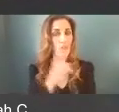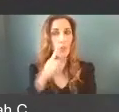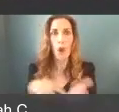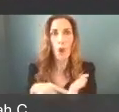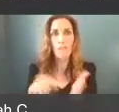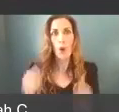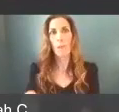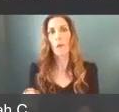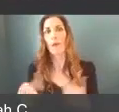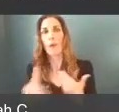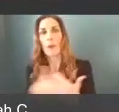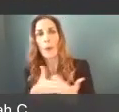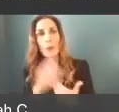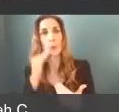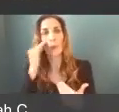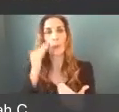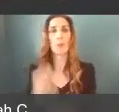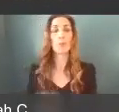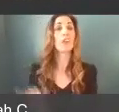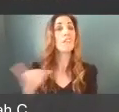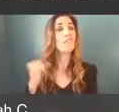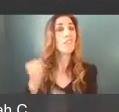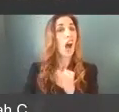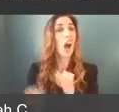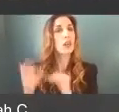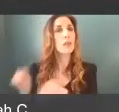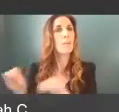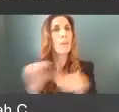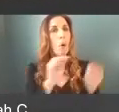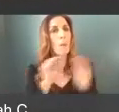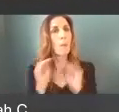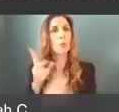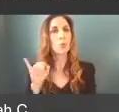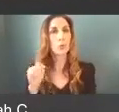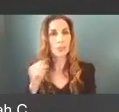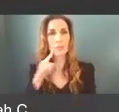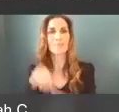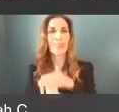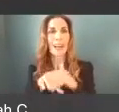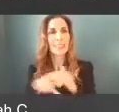our mobile vaccination unit continues to reach seniors living in congregate care facilities who